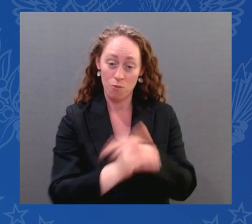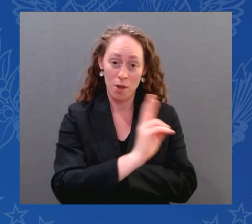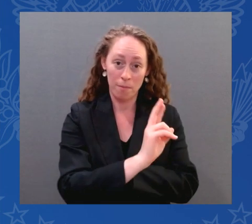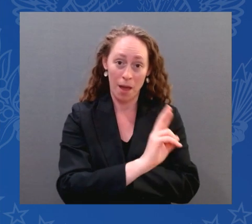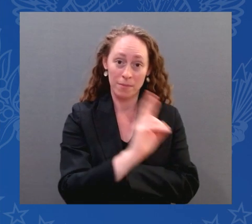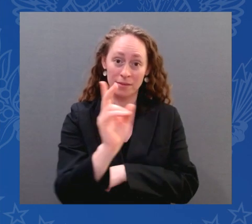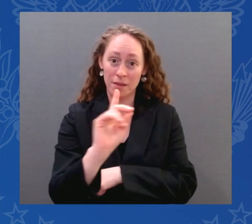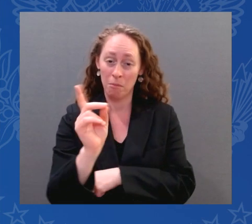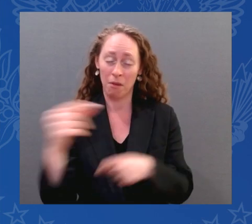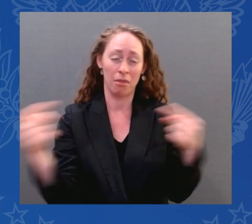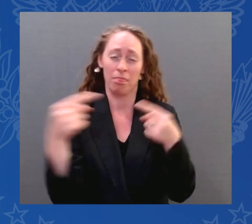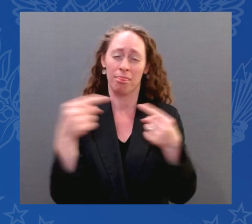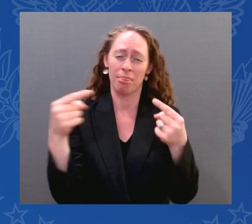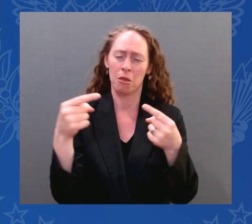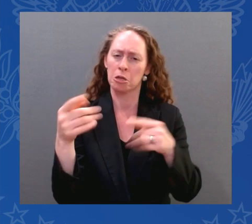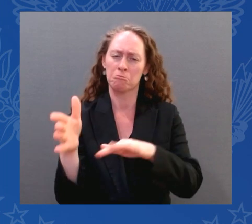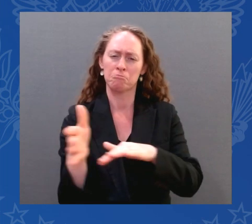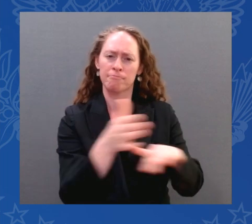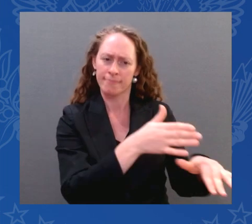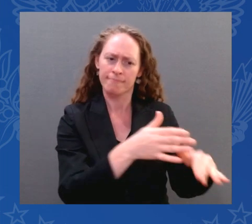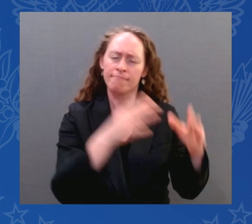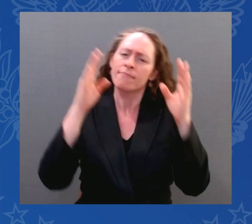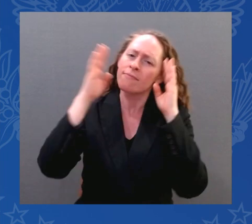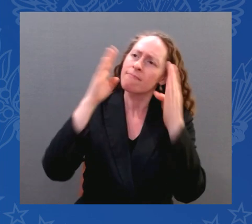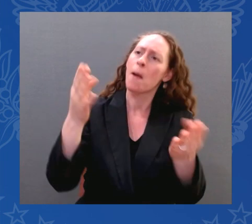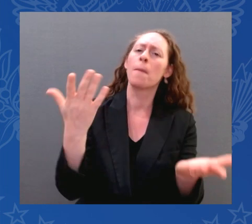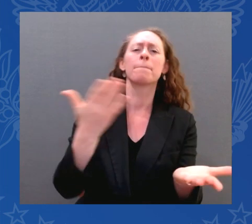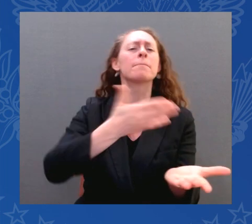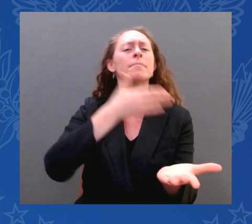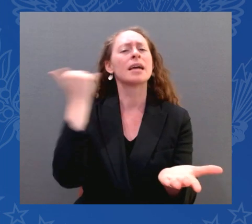Our farmers have on an estimate